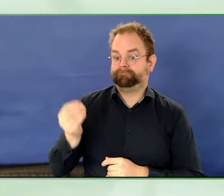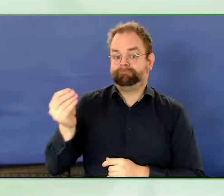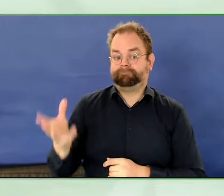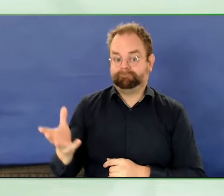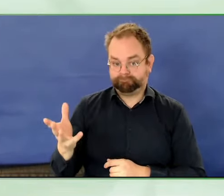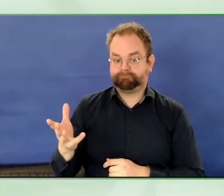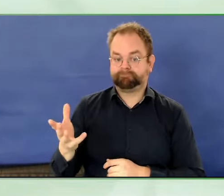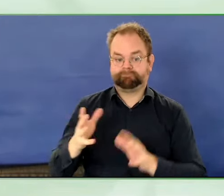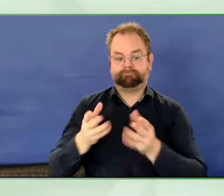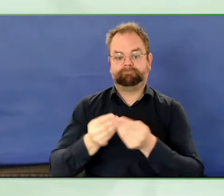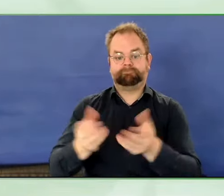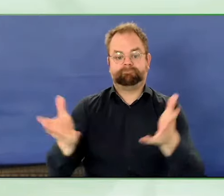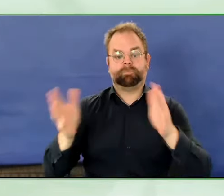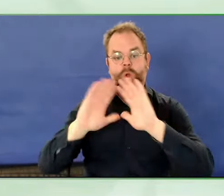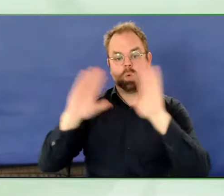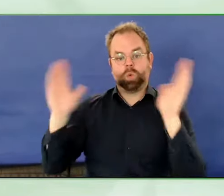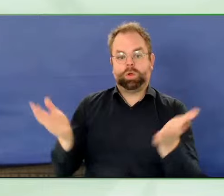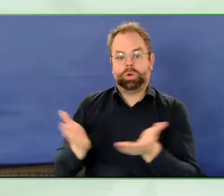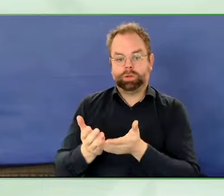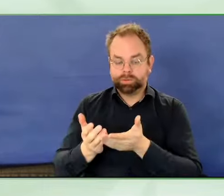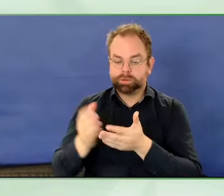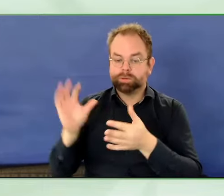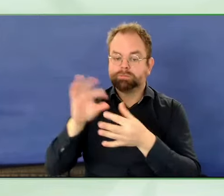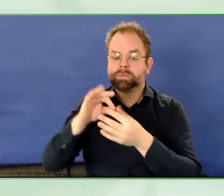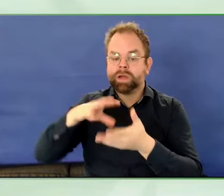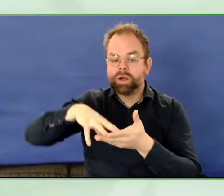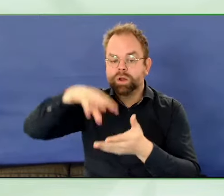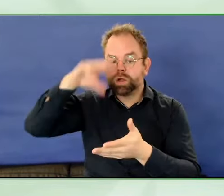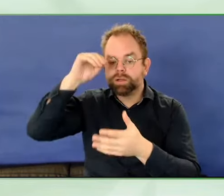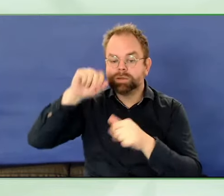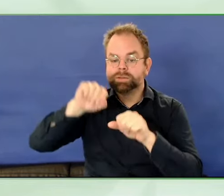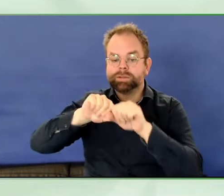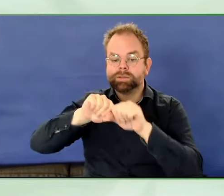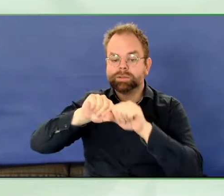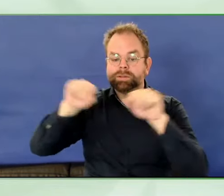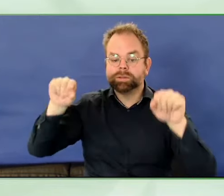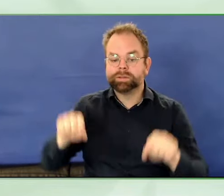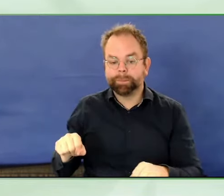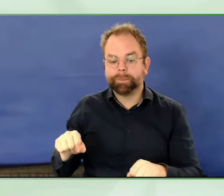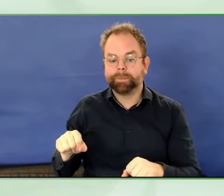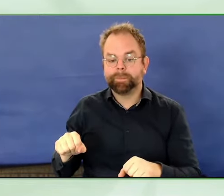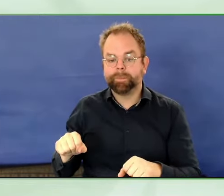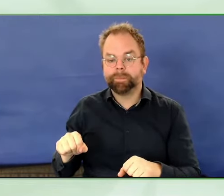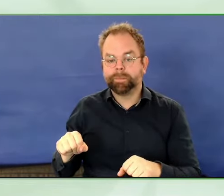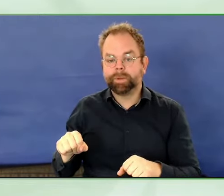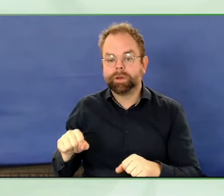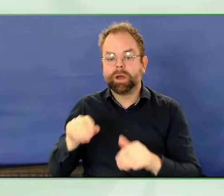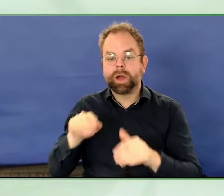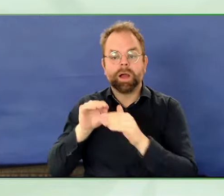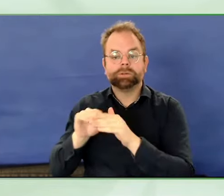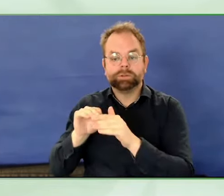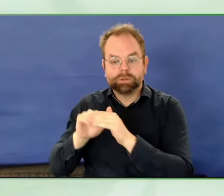At D2L we have a 12 point framework for that, it starts with an inclusive mindset.